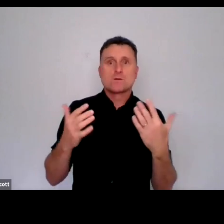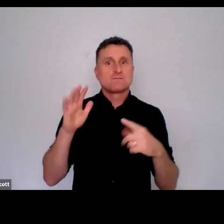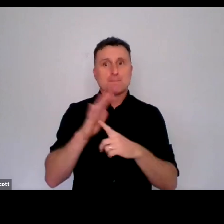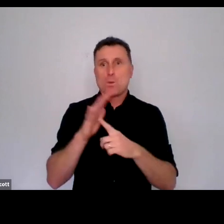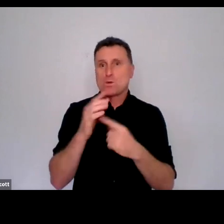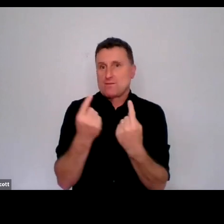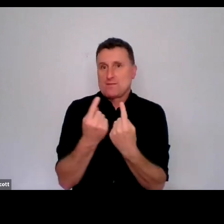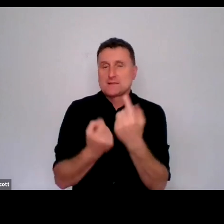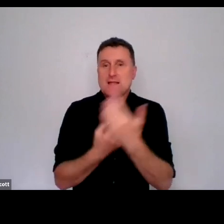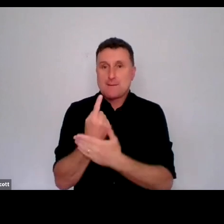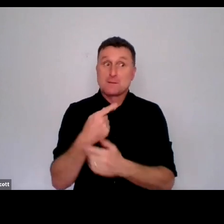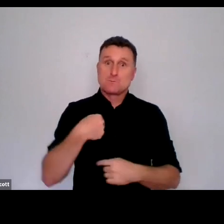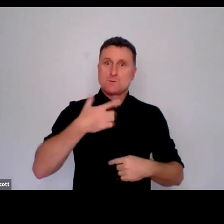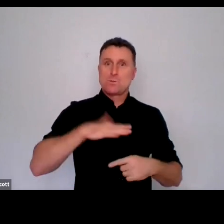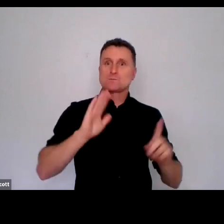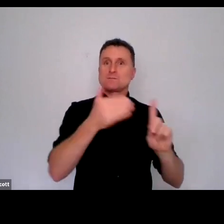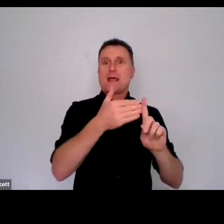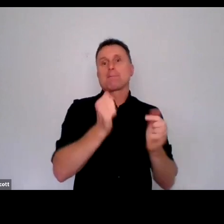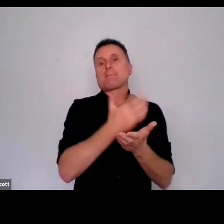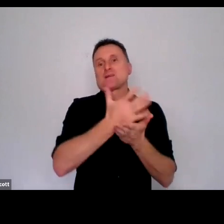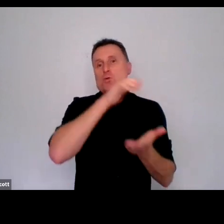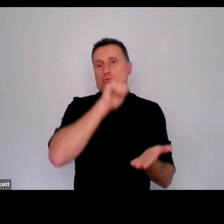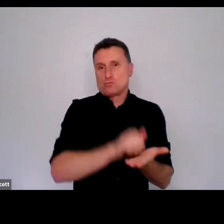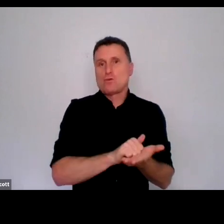So I wish you all a really safe